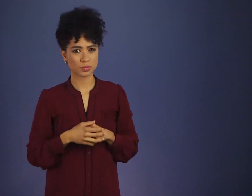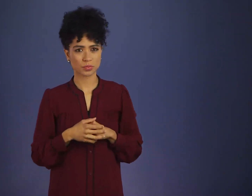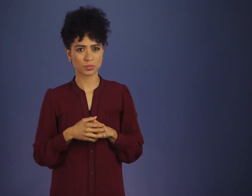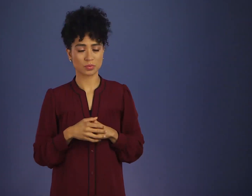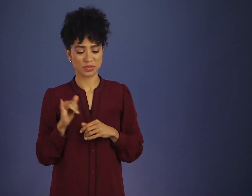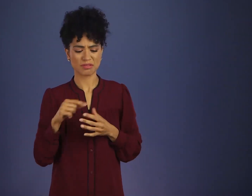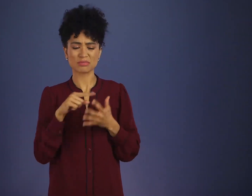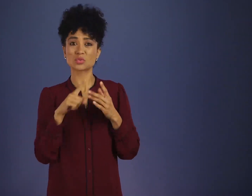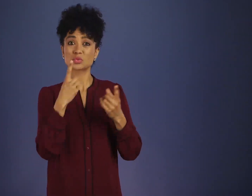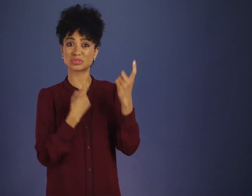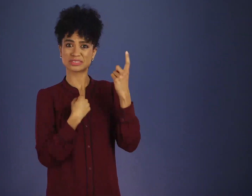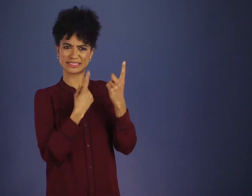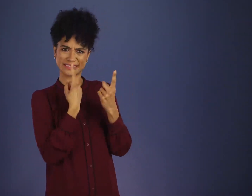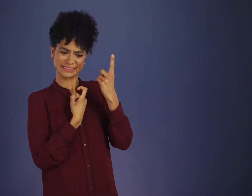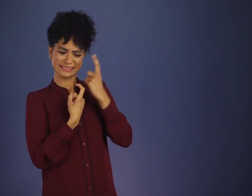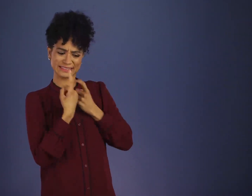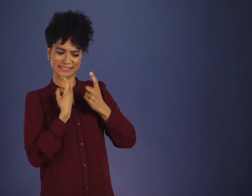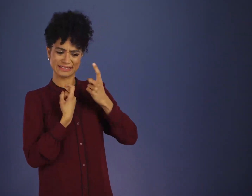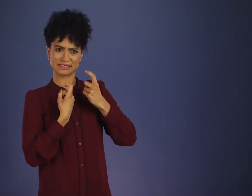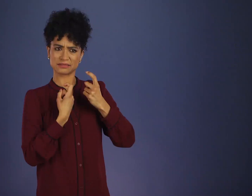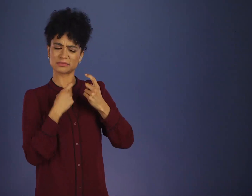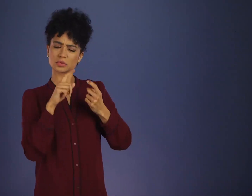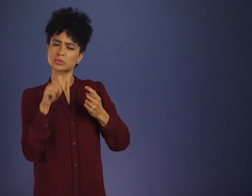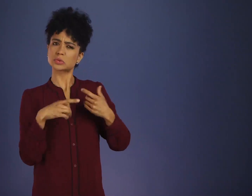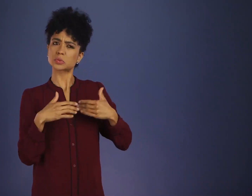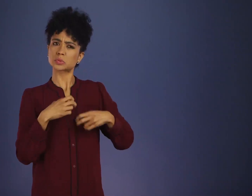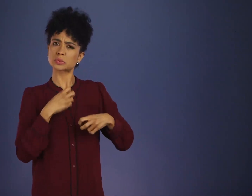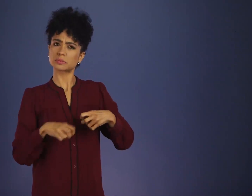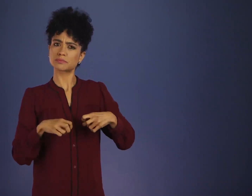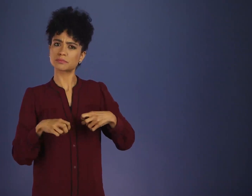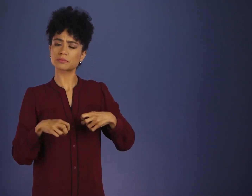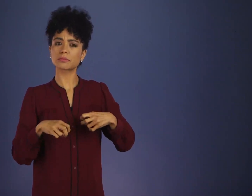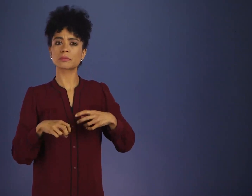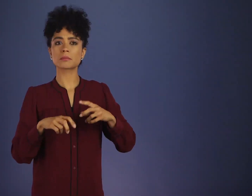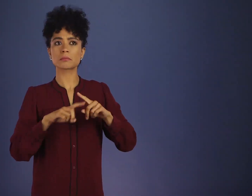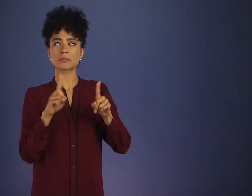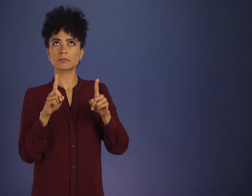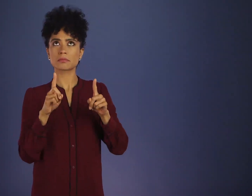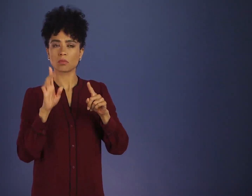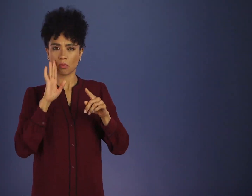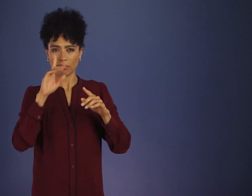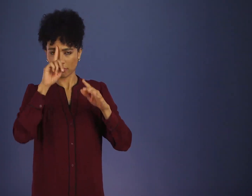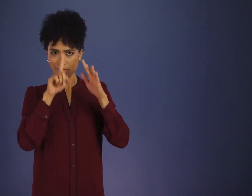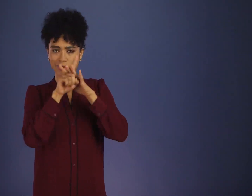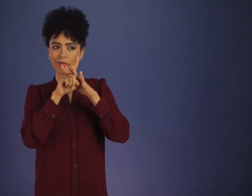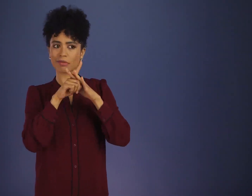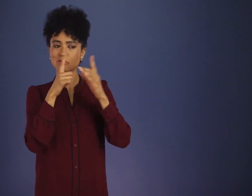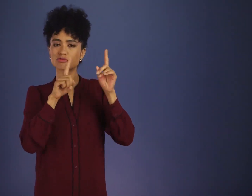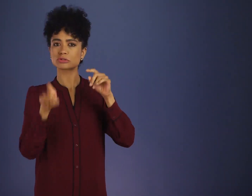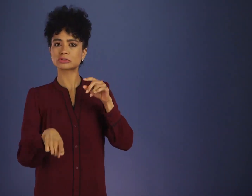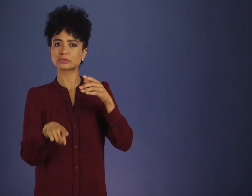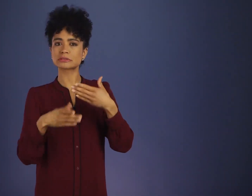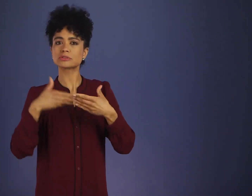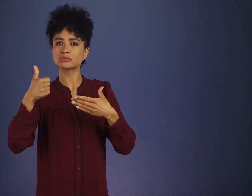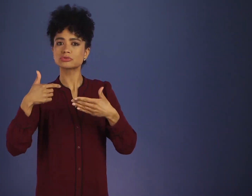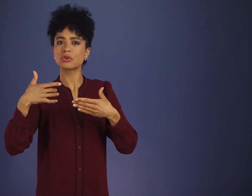to shape my life to conditions as they are? Questions like these, more of which will come to mind